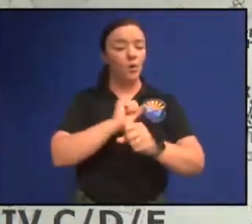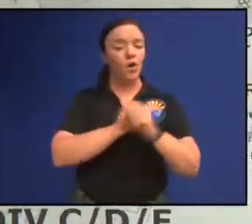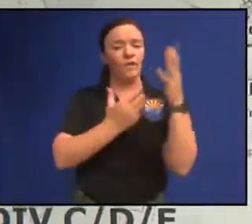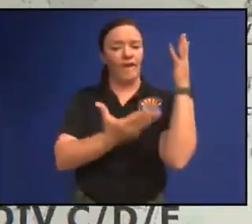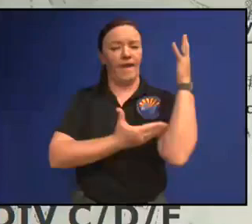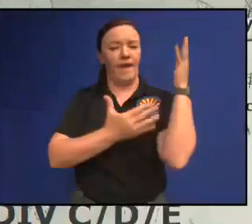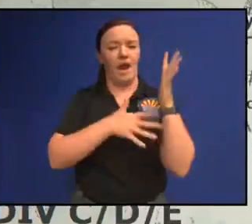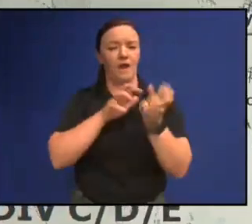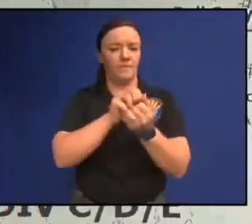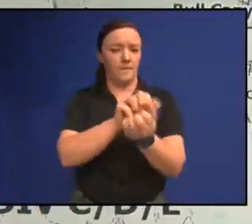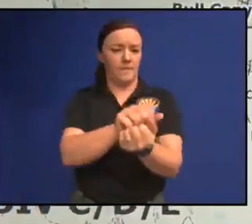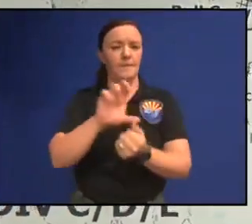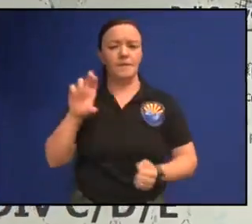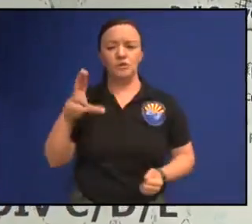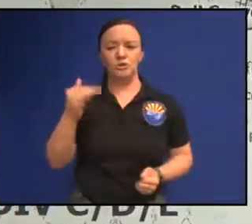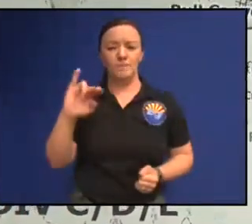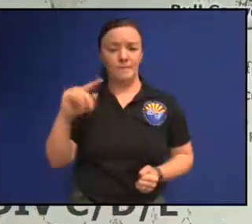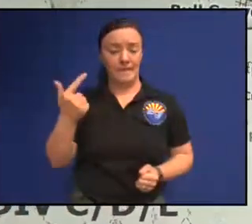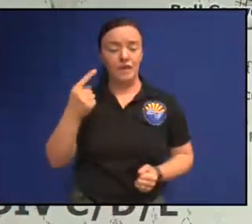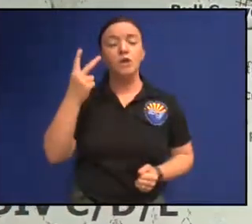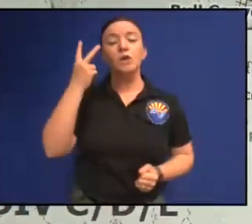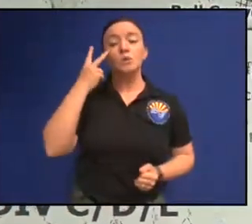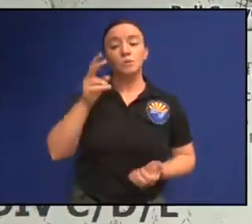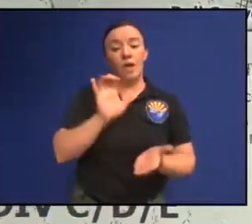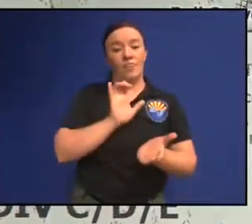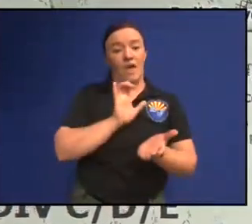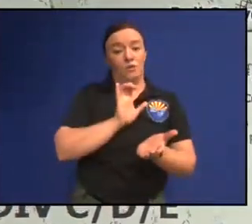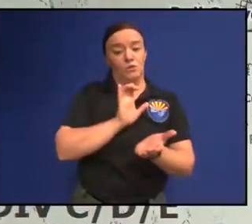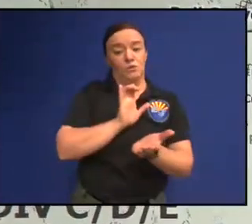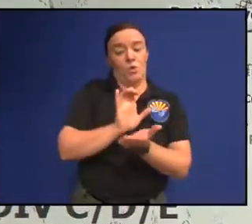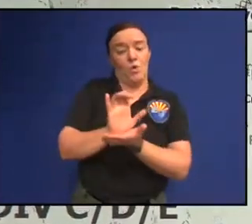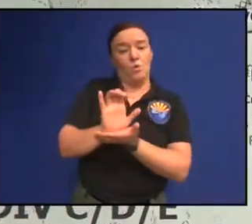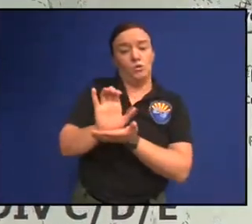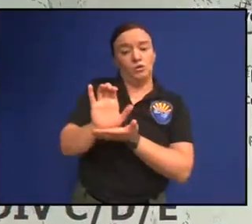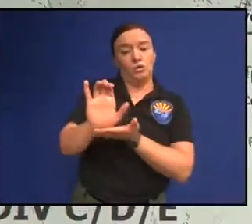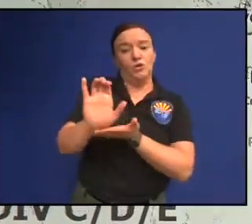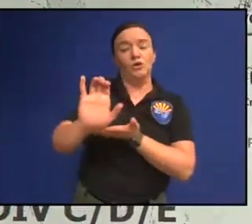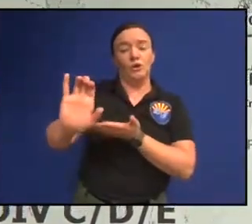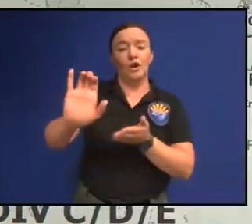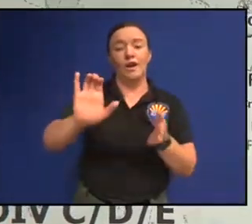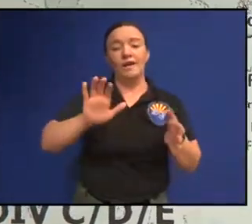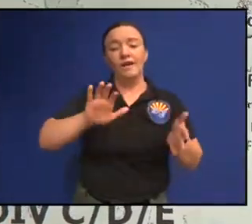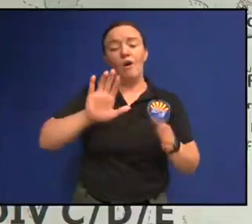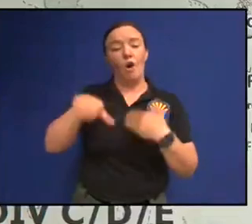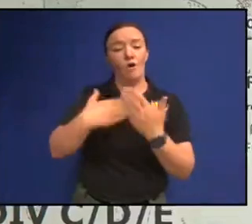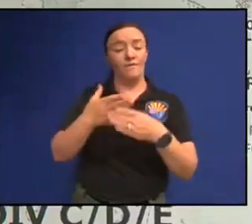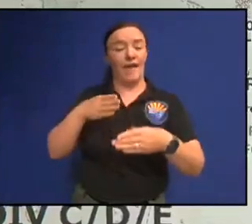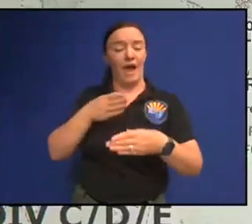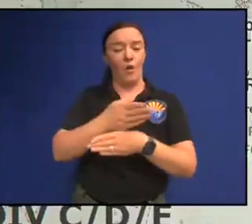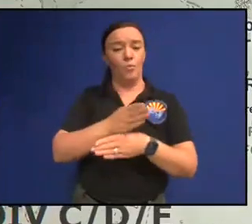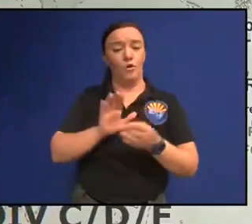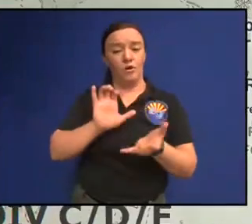YOU SAW THE VIDEO OF THE DOZER PUSHING THE BERM OUT AND THE GUYS FOLLOWING BEHIND THAT WITH THE BIG WIND ROW